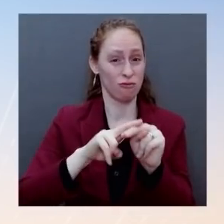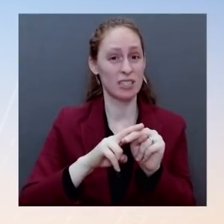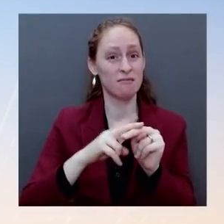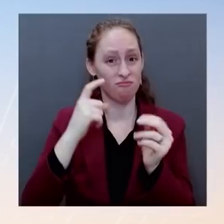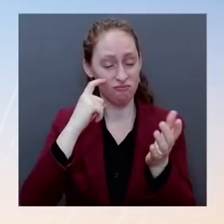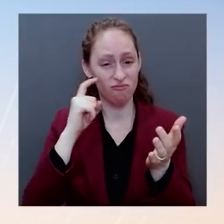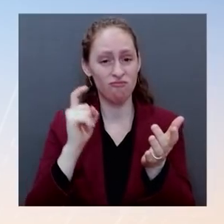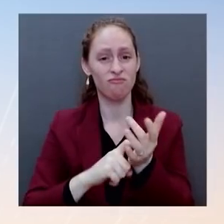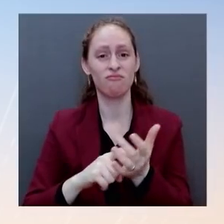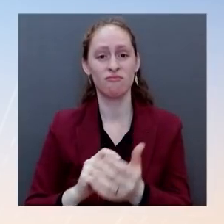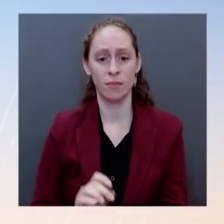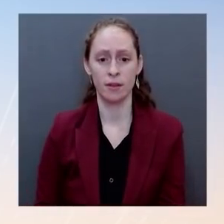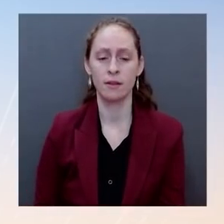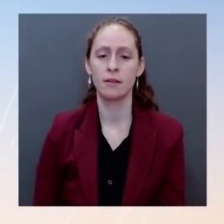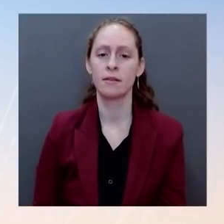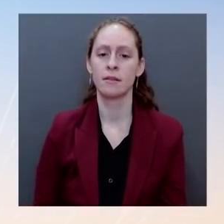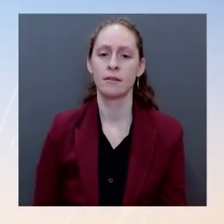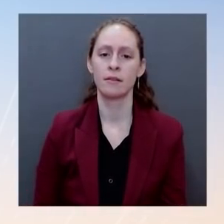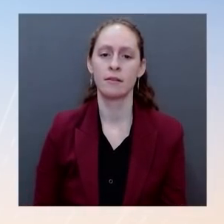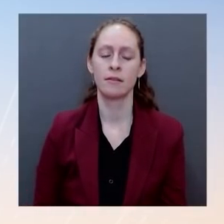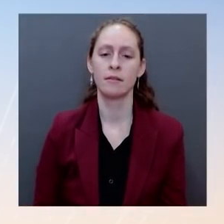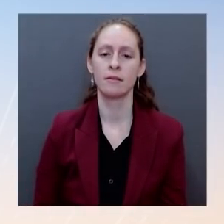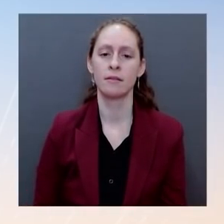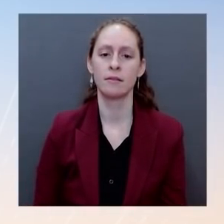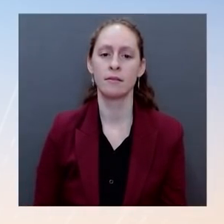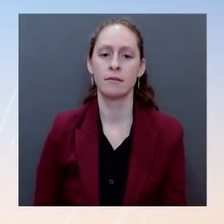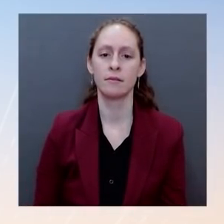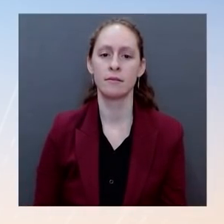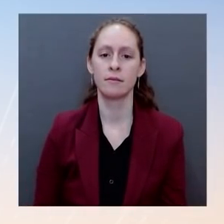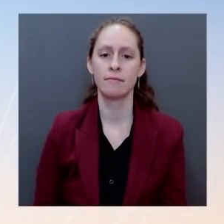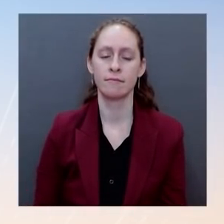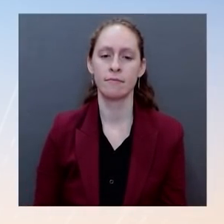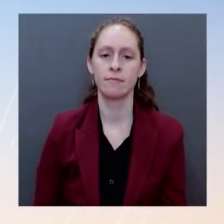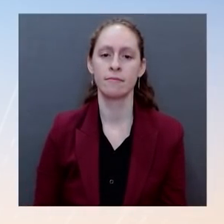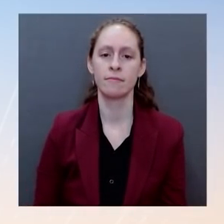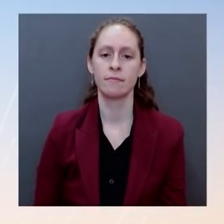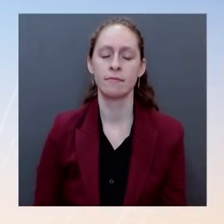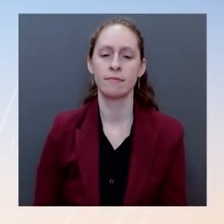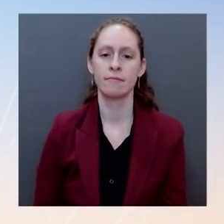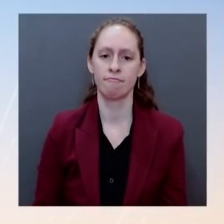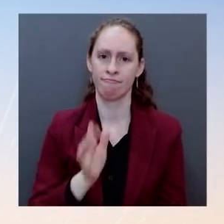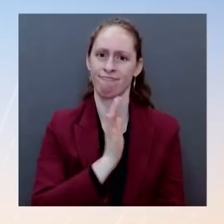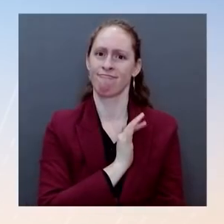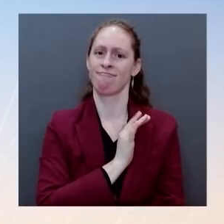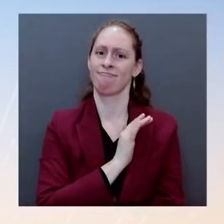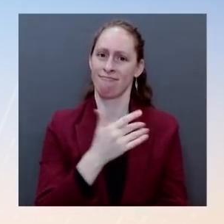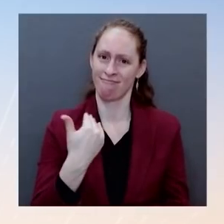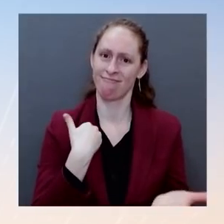but also a real driver of innovation and a signal of the health and the kind of economy and economic growth